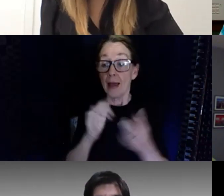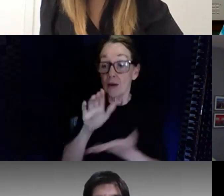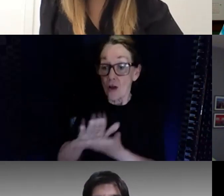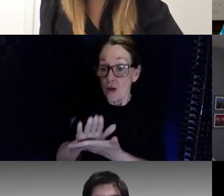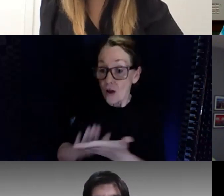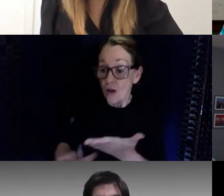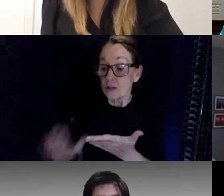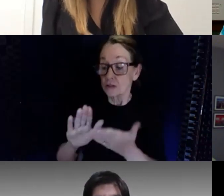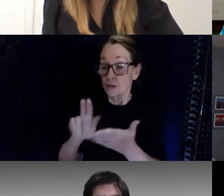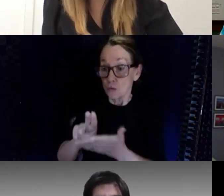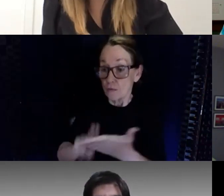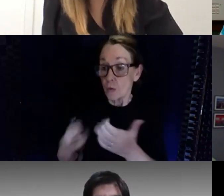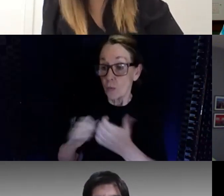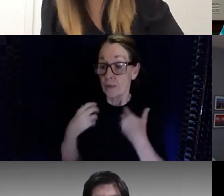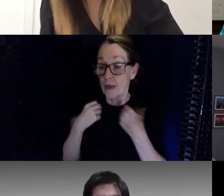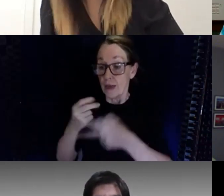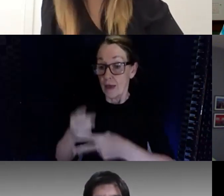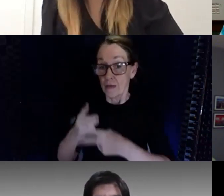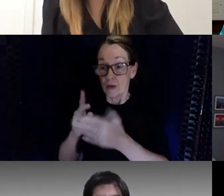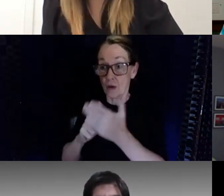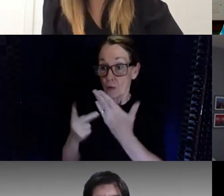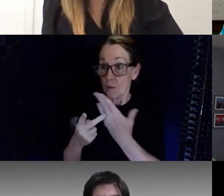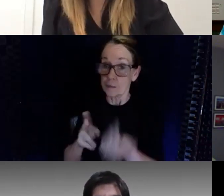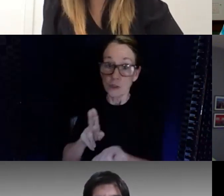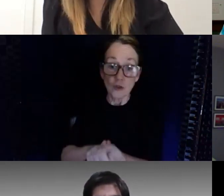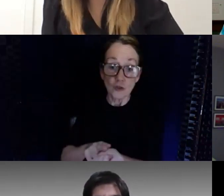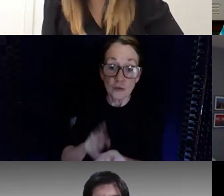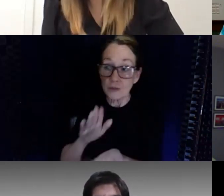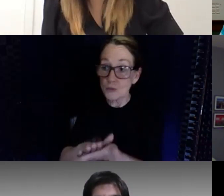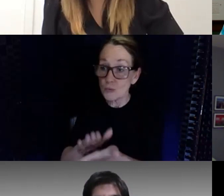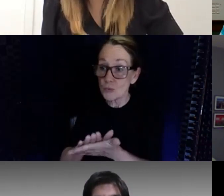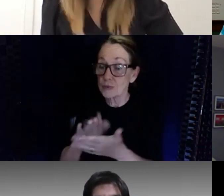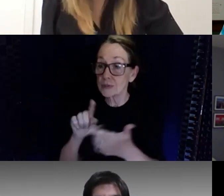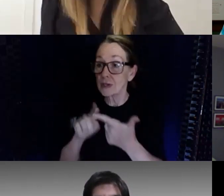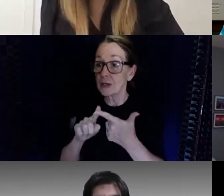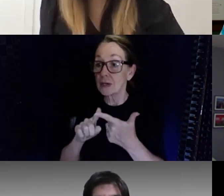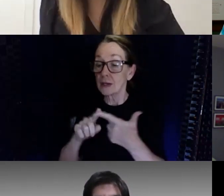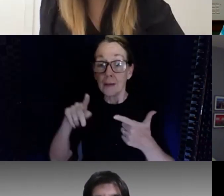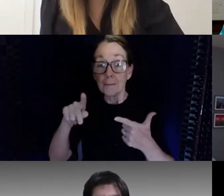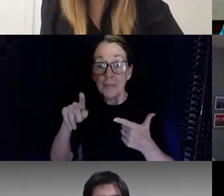IT WILL BE SENT TO MEDICAL CENTERS, CLINICS, URGENT CARE. IT WILL ALSO BE SENT TO ALL OF THE COLLEGES AND UNIVERSITIES WITH HEALTHCARE PROGRAMS.